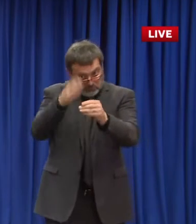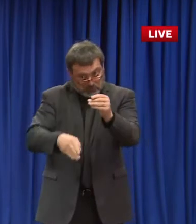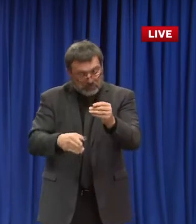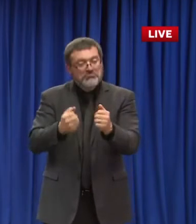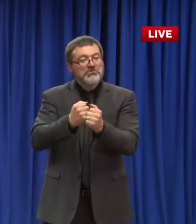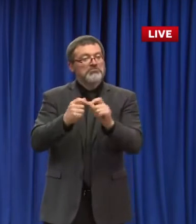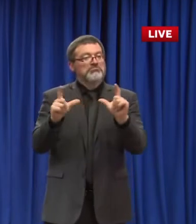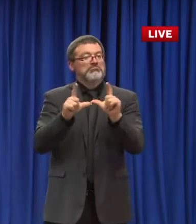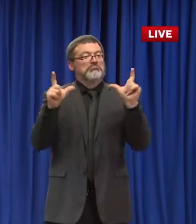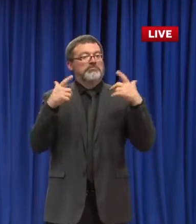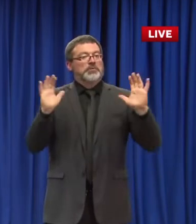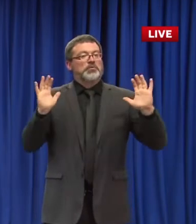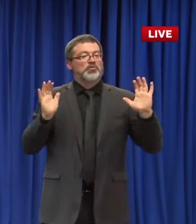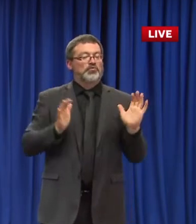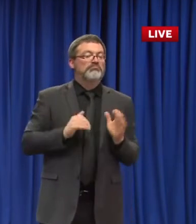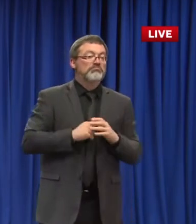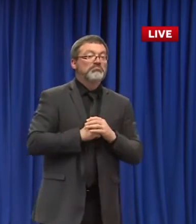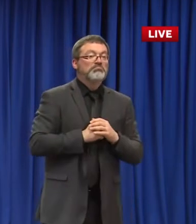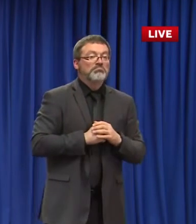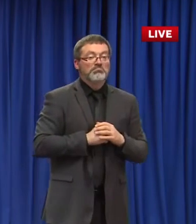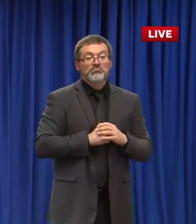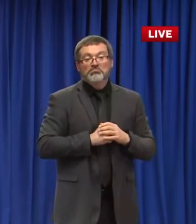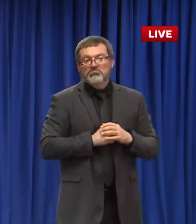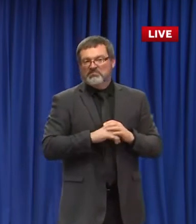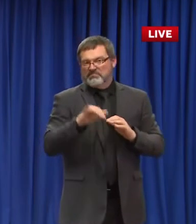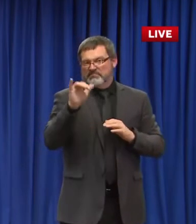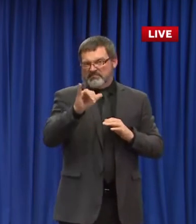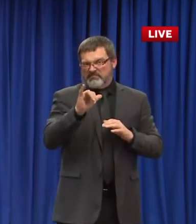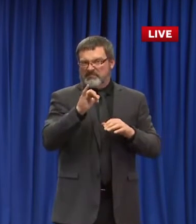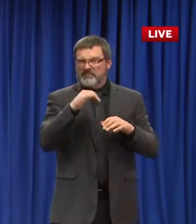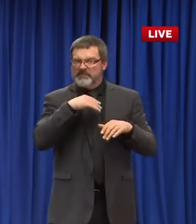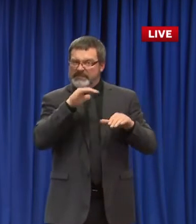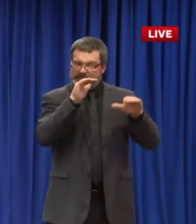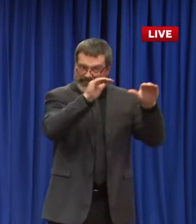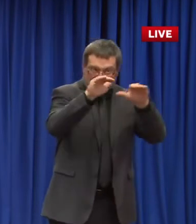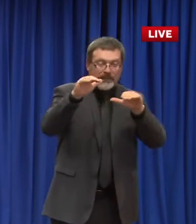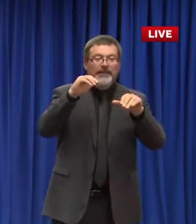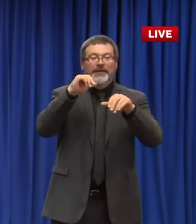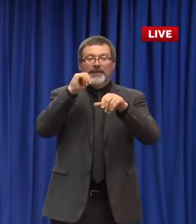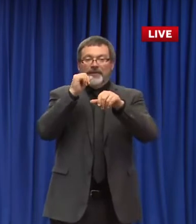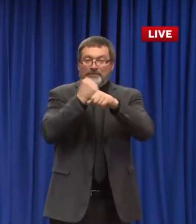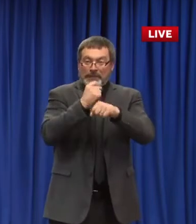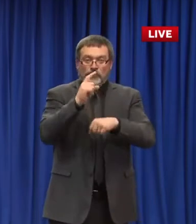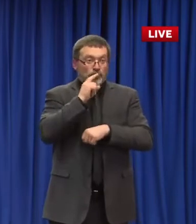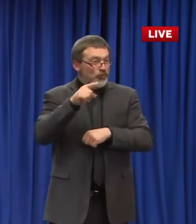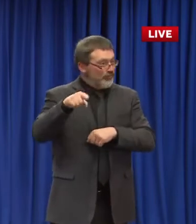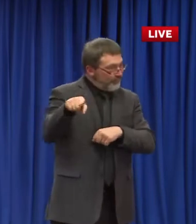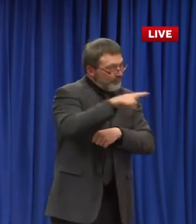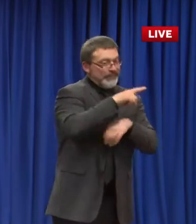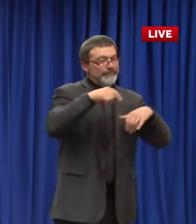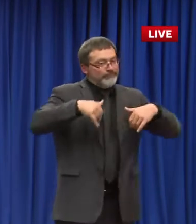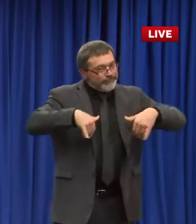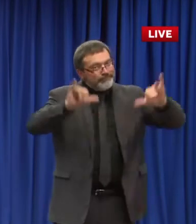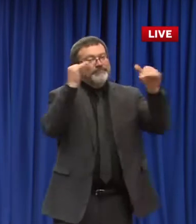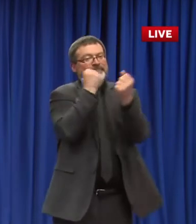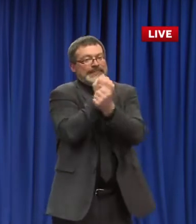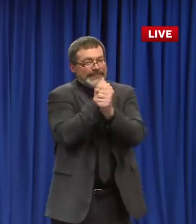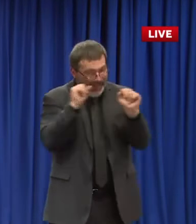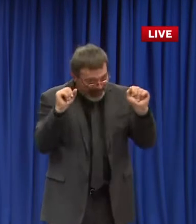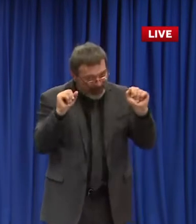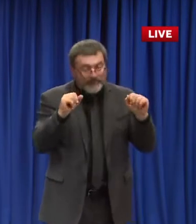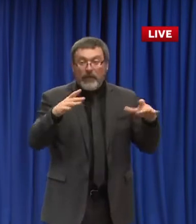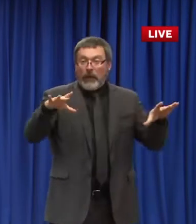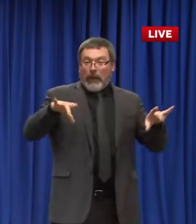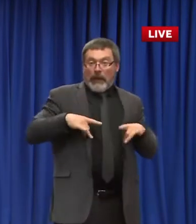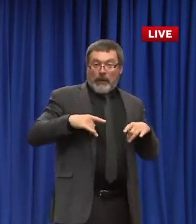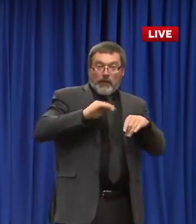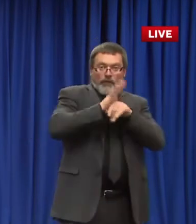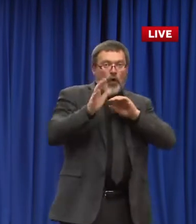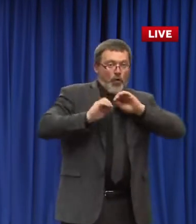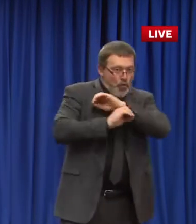PEOPLE ARE GETTING THEIR VOTER LICENSES IN A SAFE AND RESPONSIBLE WAY TO MAKE SURE THEY’RE GOING TO BE SAFE NOT JUST WITH COVID BUT WHILE THEY’RE OUT ON THE LAKE YARD